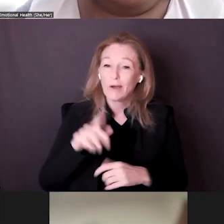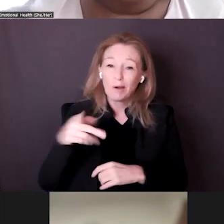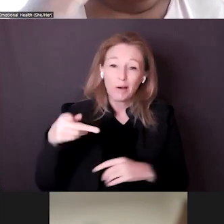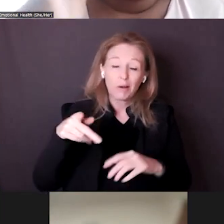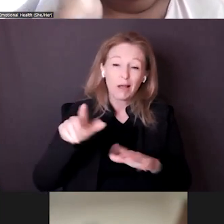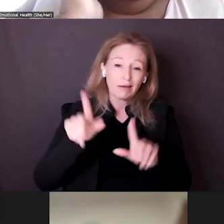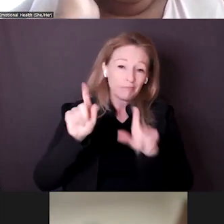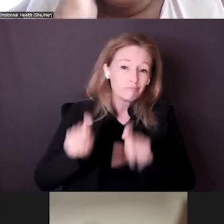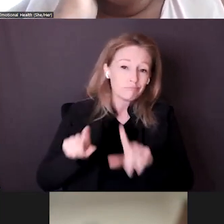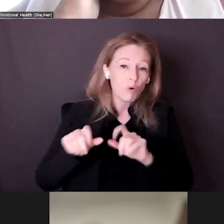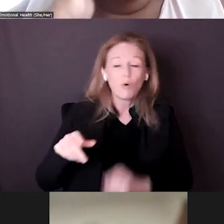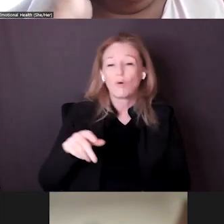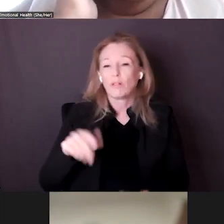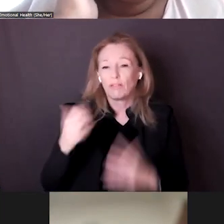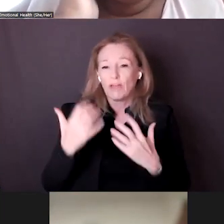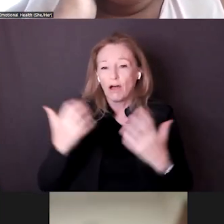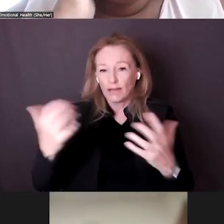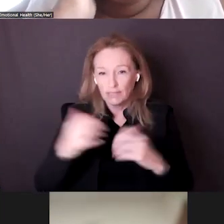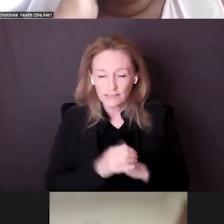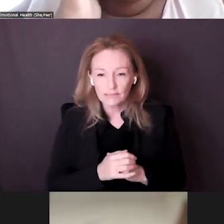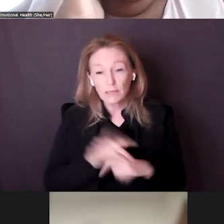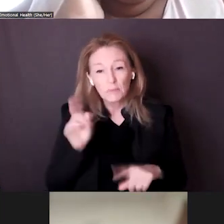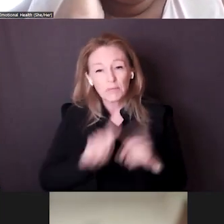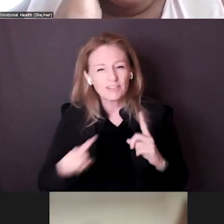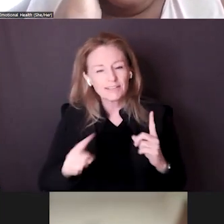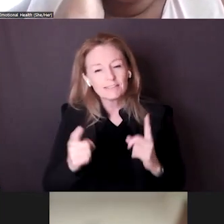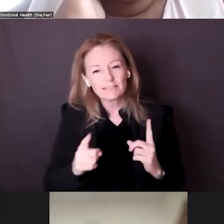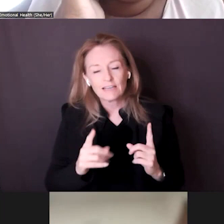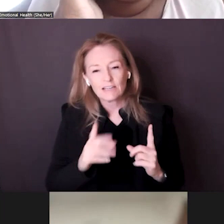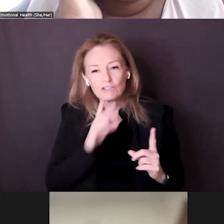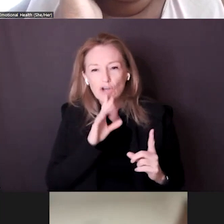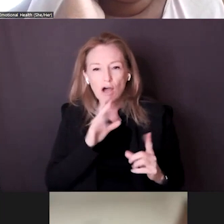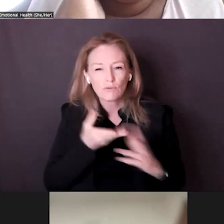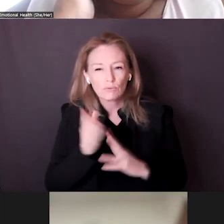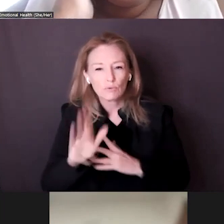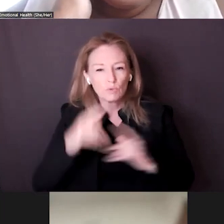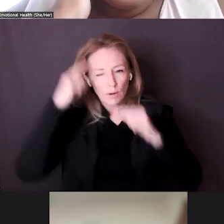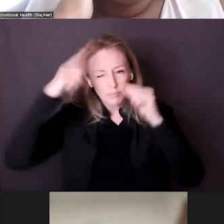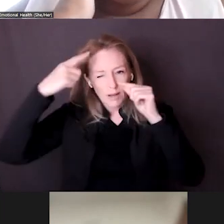THOUGHT PROCESS. TODAY'S QUESTION IS FOCUSING A EMERGENCY SYSTEMS.